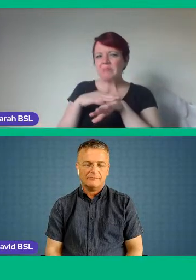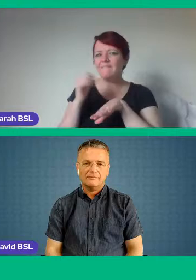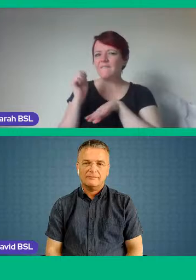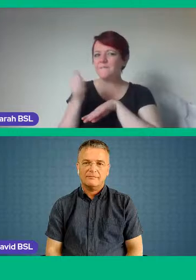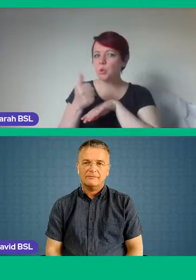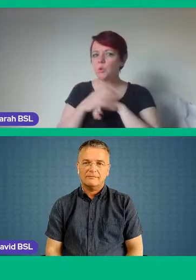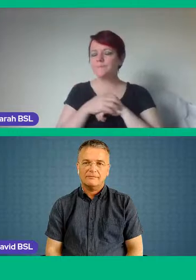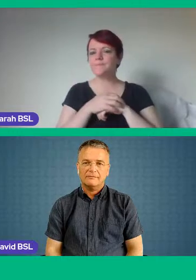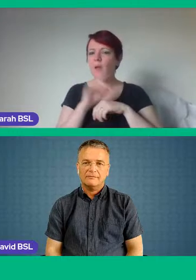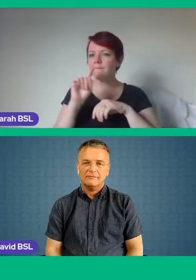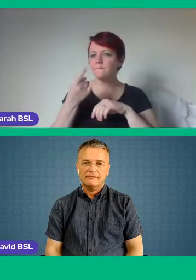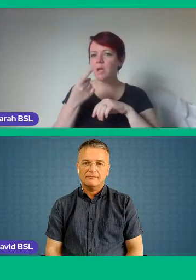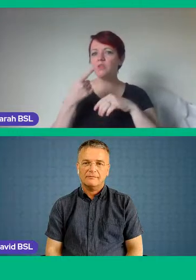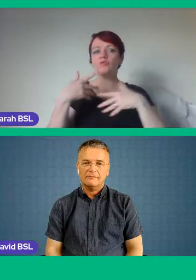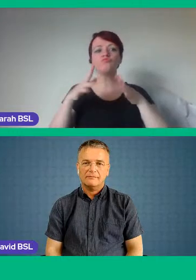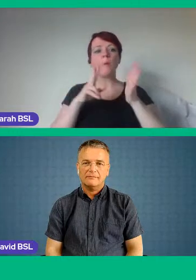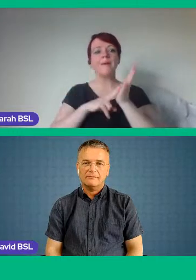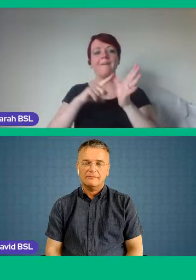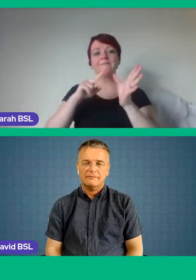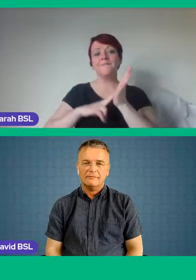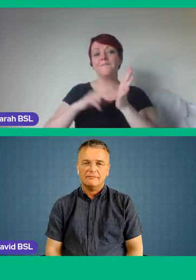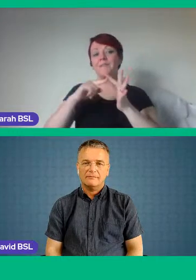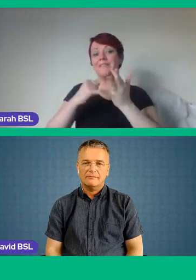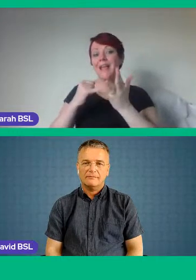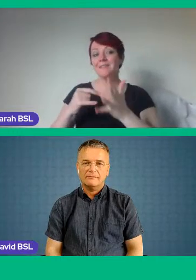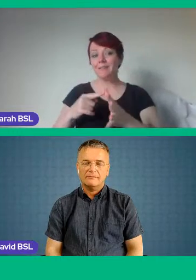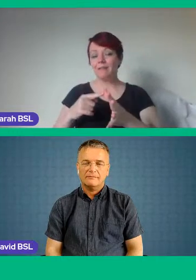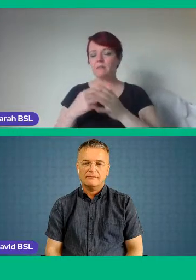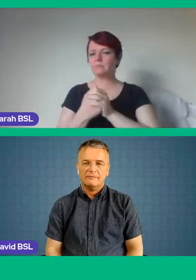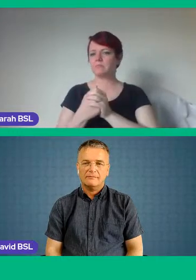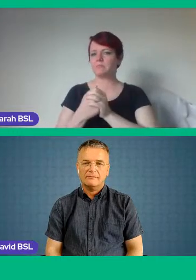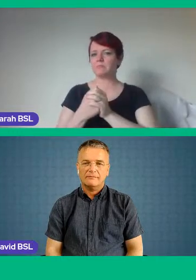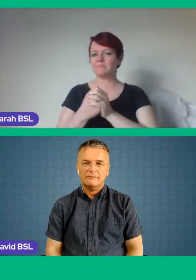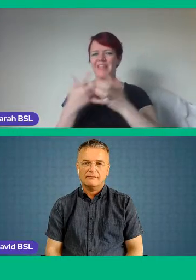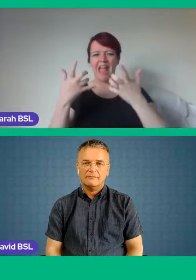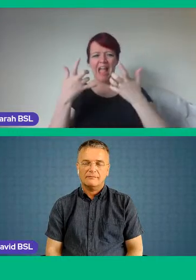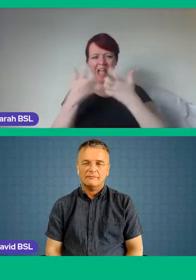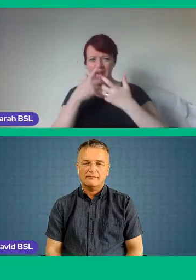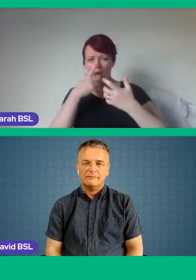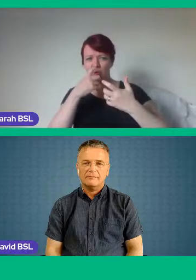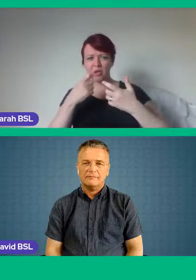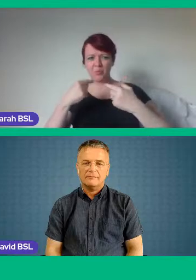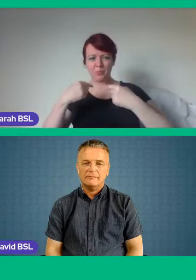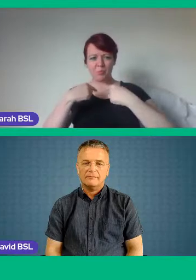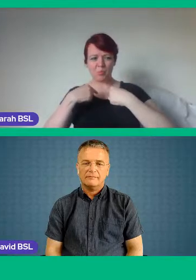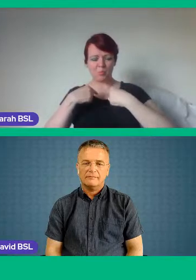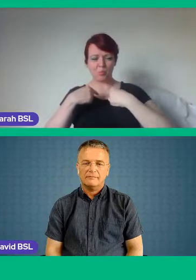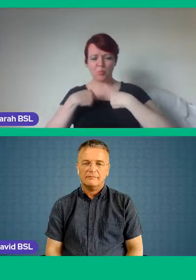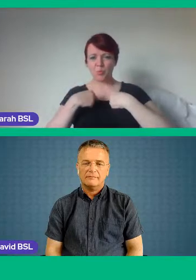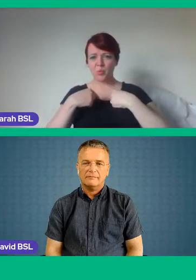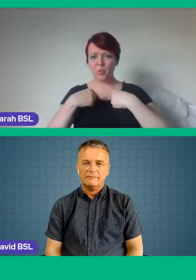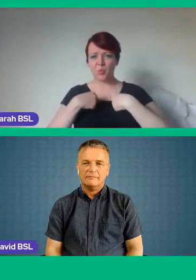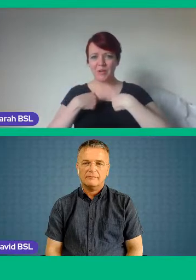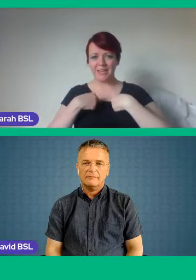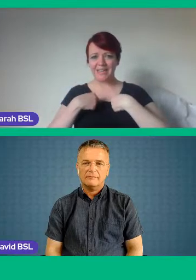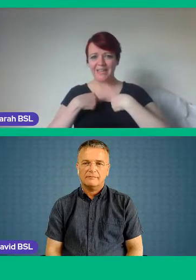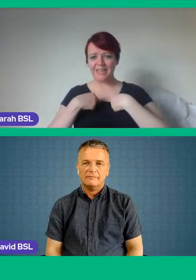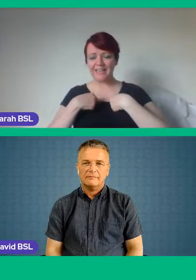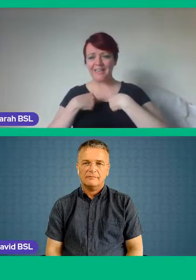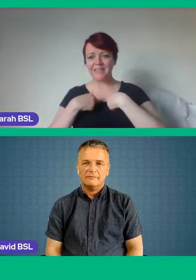This first one is from Vanessa, she said "how can we open the challenge of complexion and